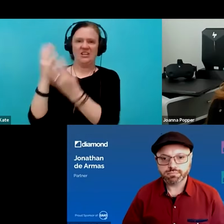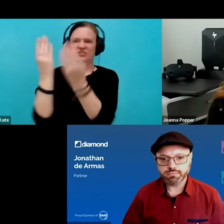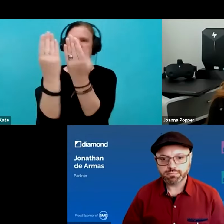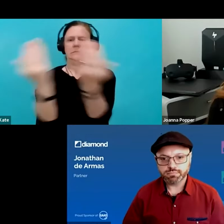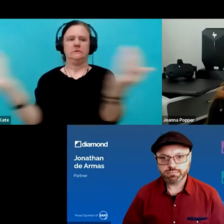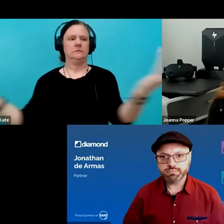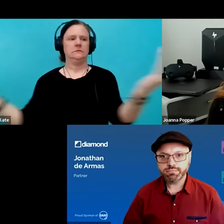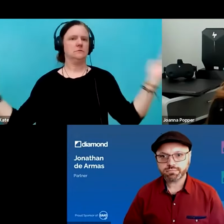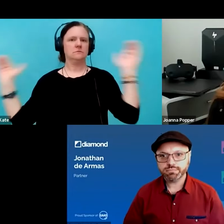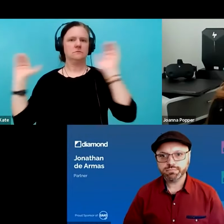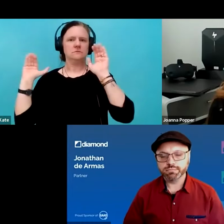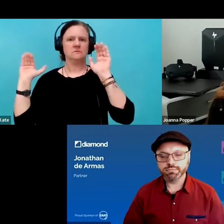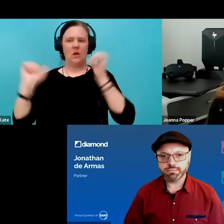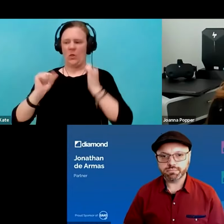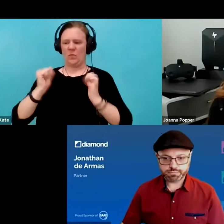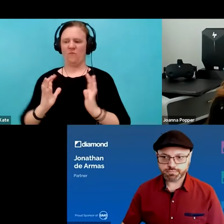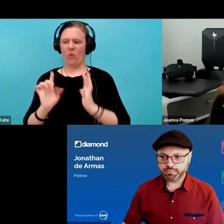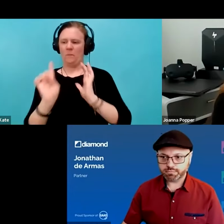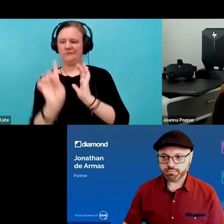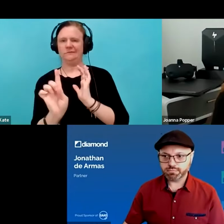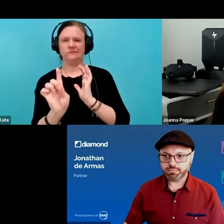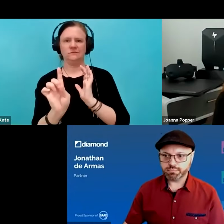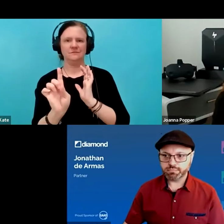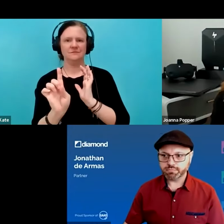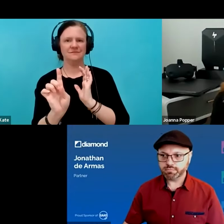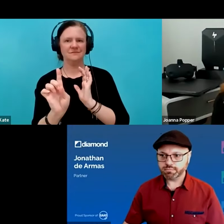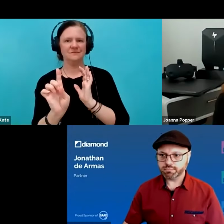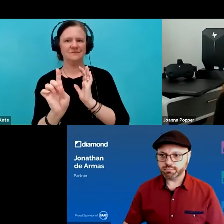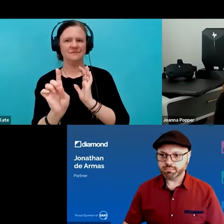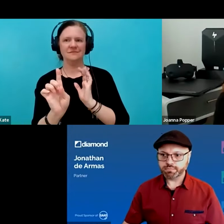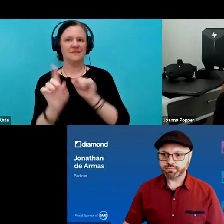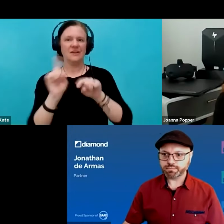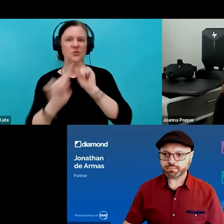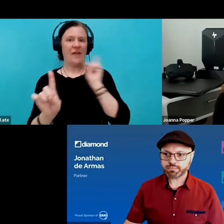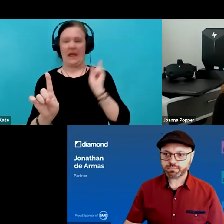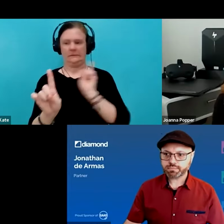protects the performer. You know, you can't get close to the performer. Anyway, so